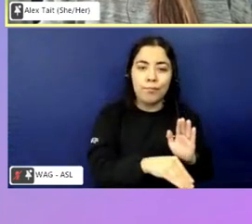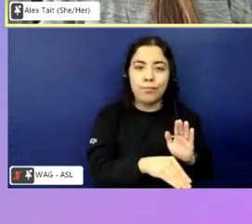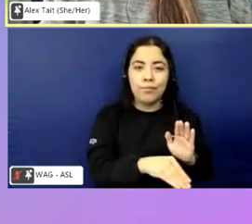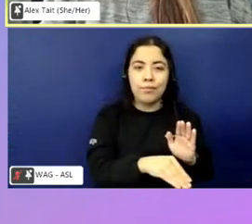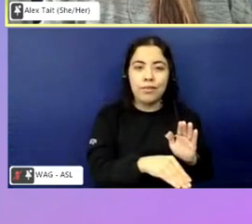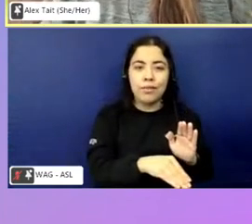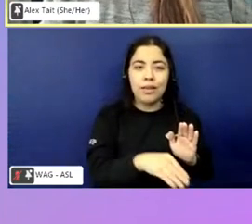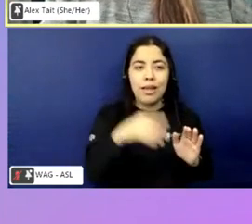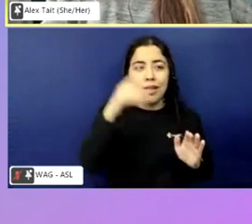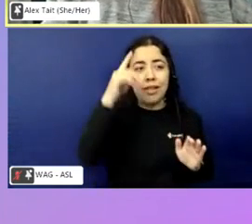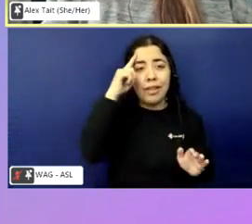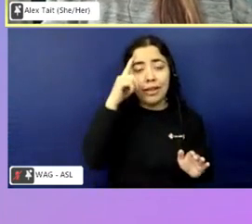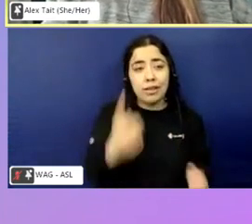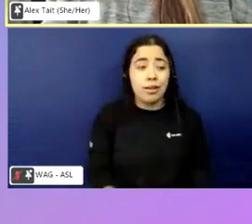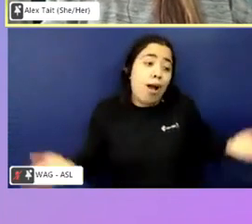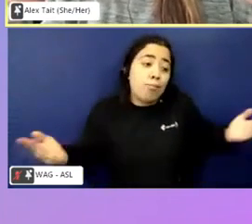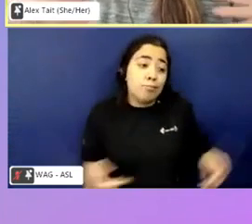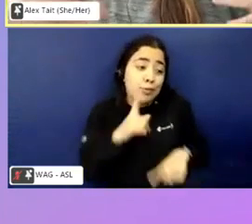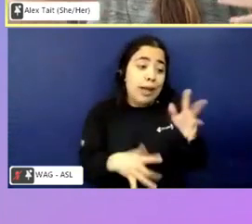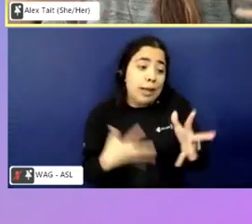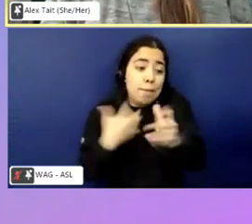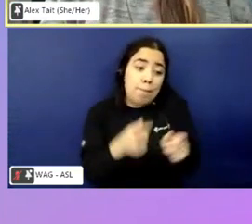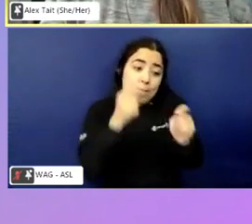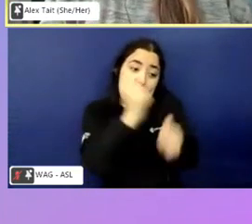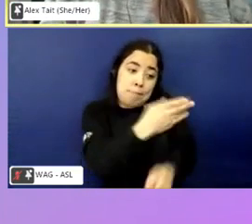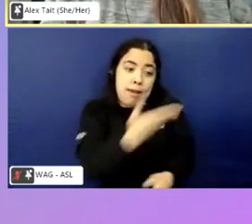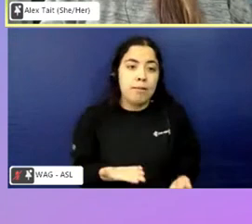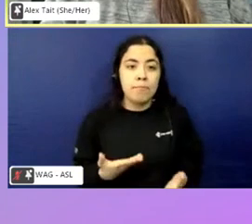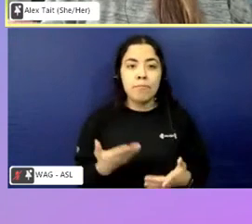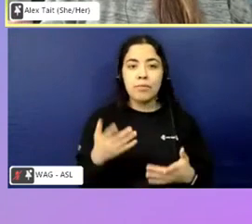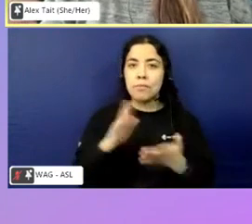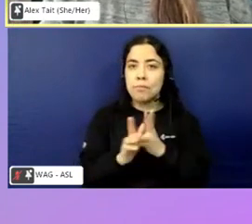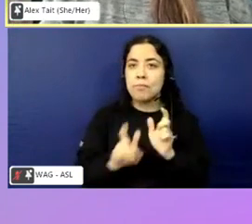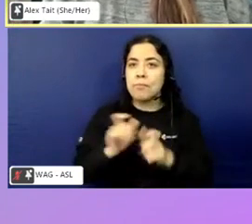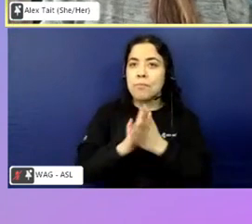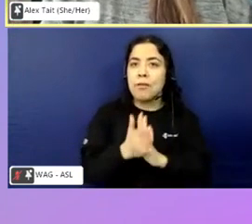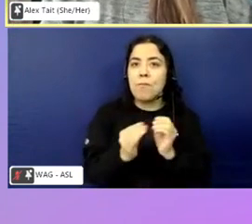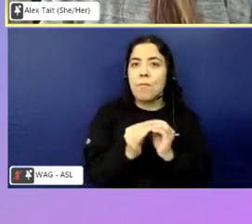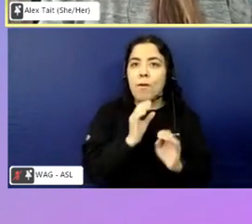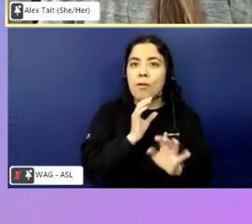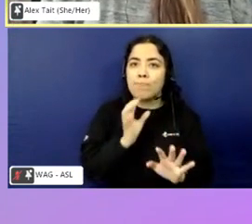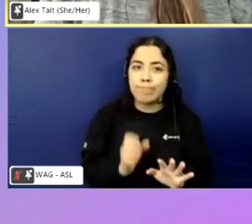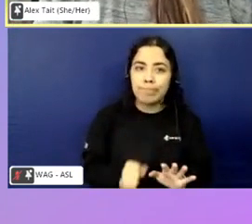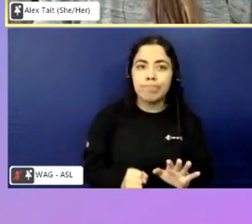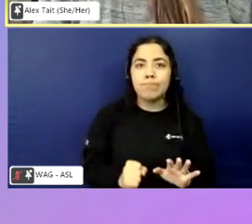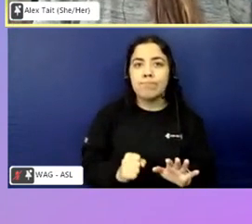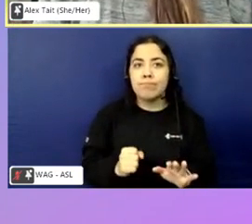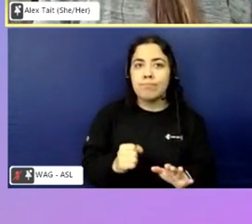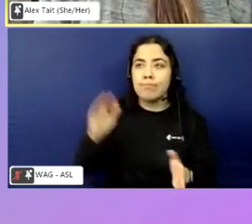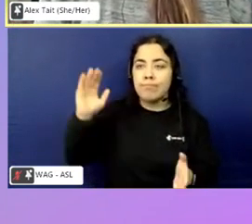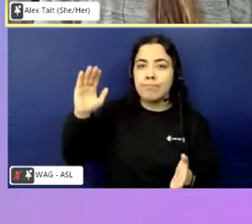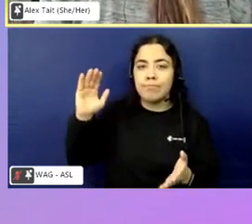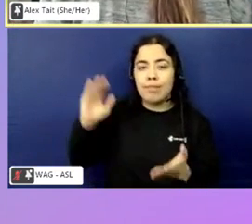concept of survival of the fittest becomes less applicable as people are aging more and